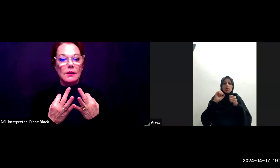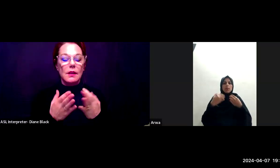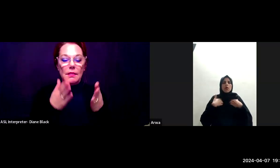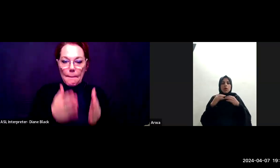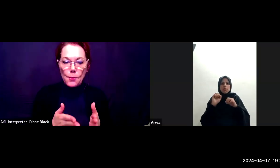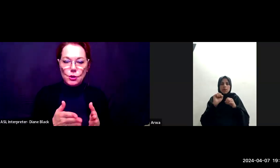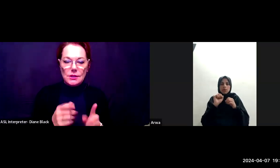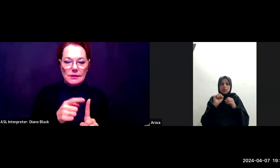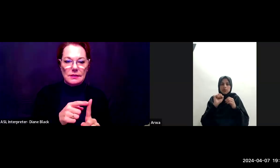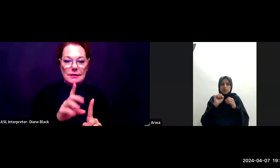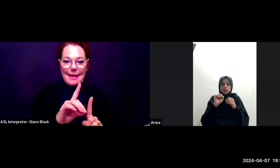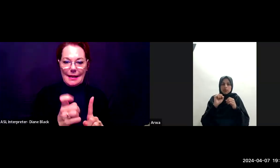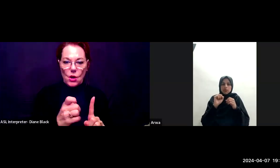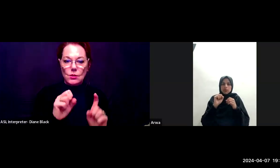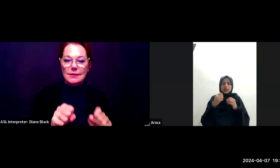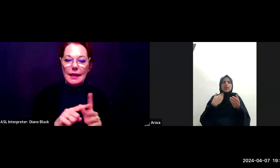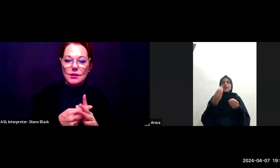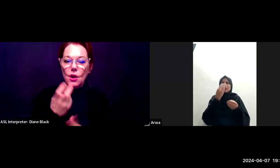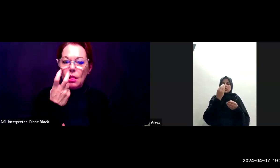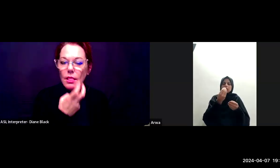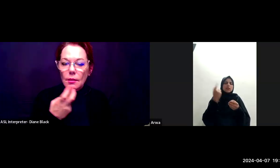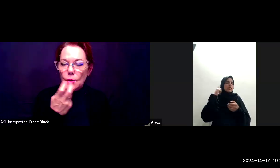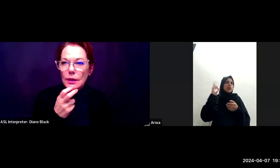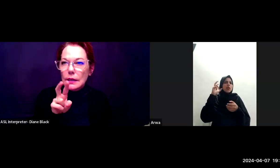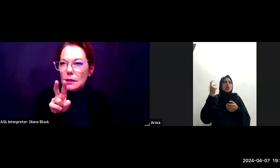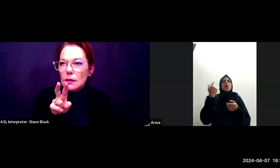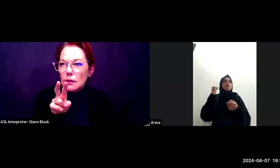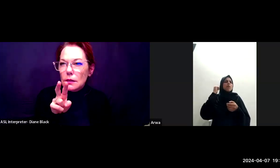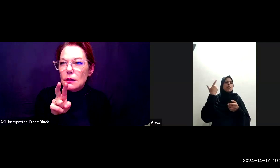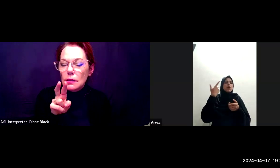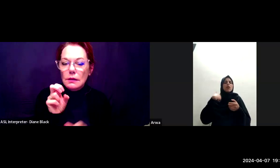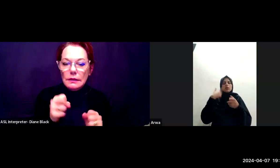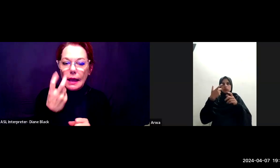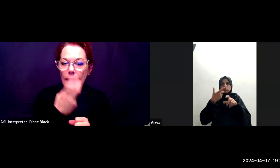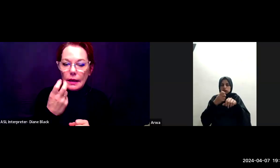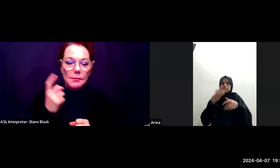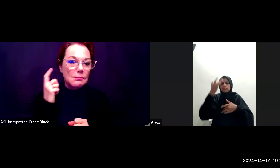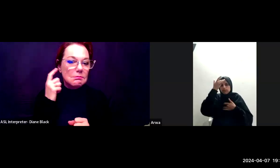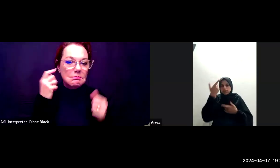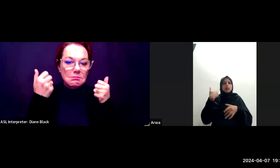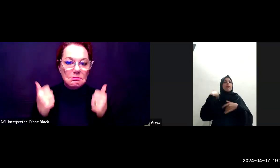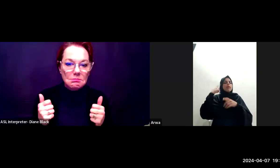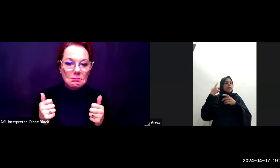an opthalmologist might easily miss the hearing component and diagnose it as Retinitis Pigmentosa.